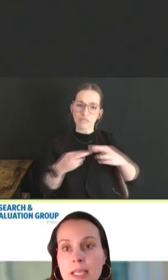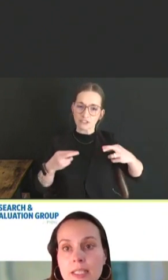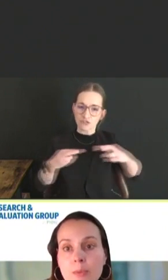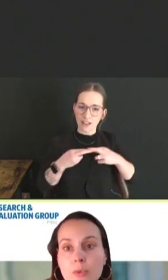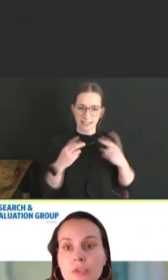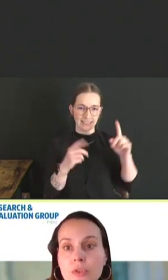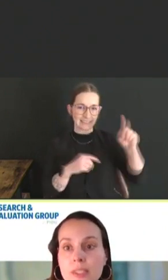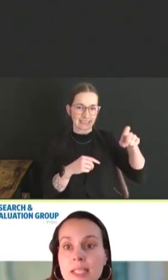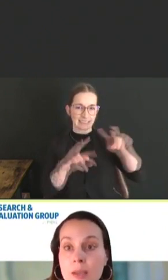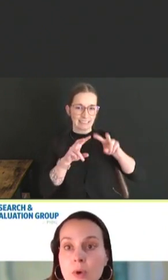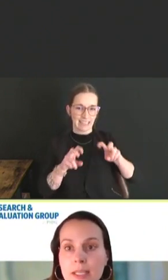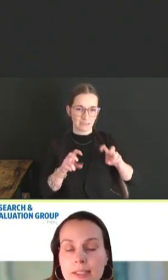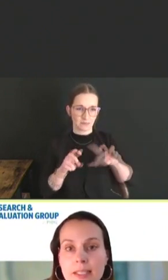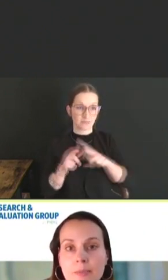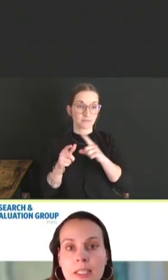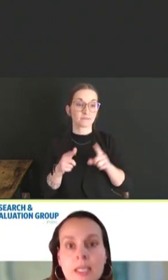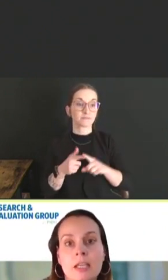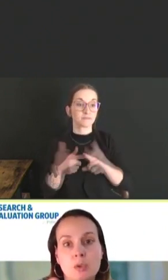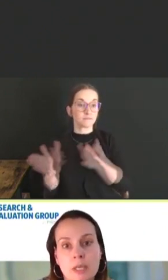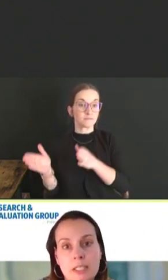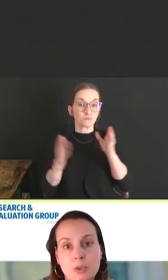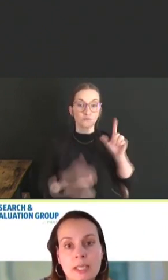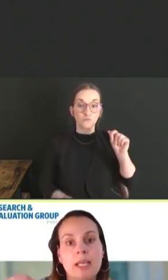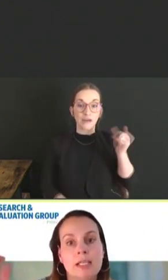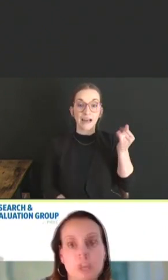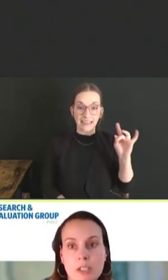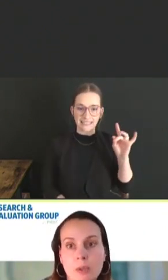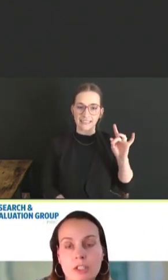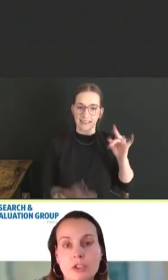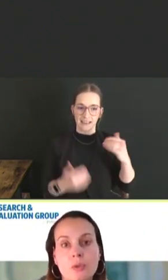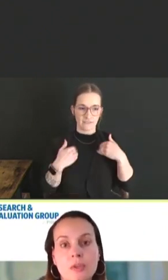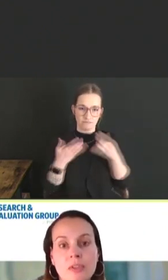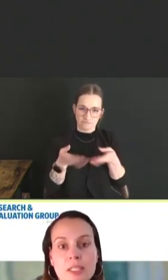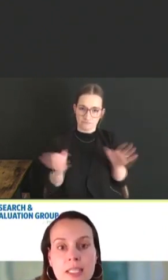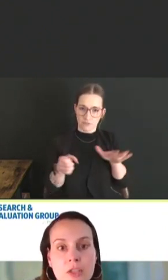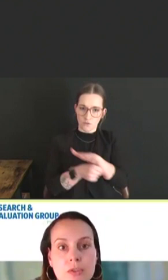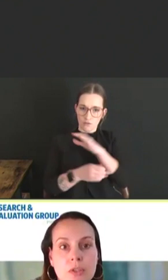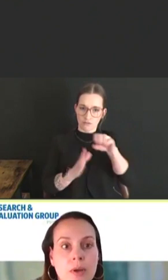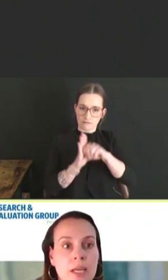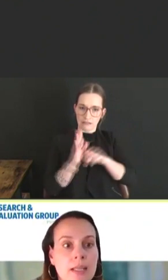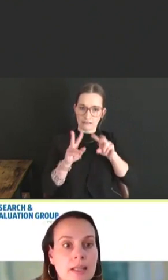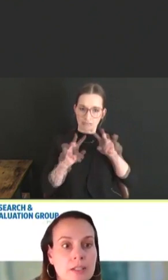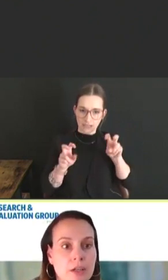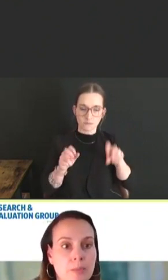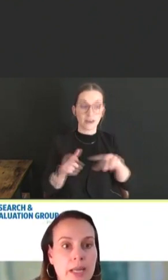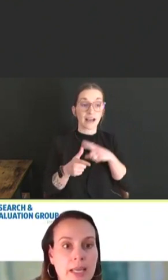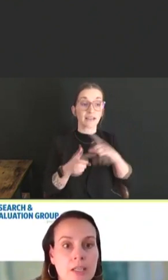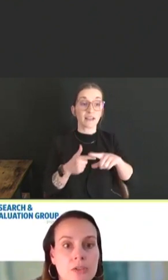we moved to a statewide assessment. In 2020 and 2022, we've continued. So, this is our biannual